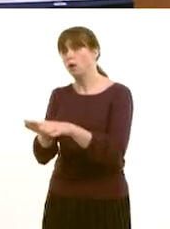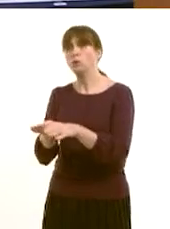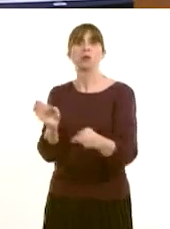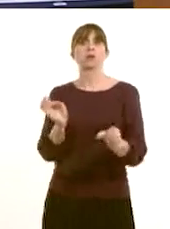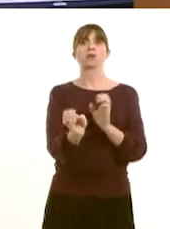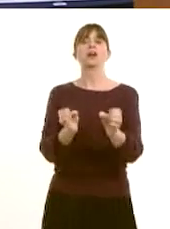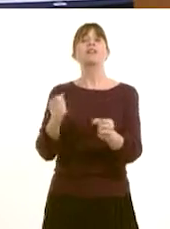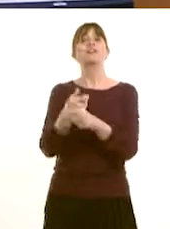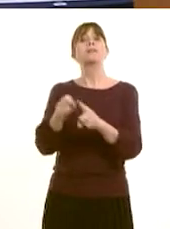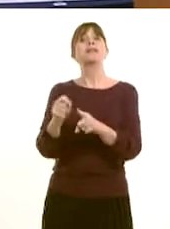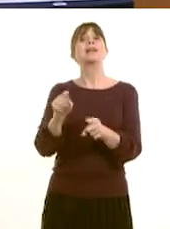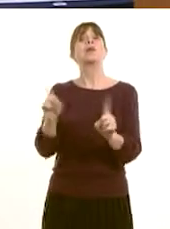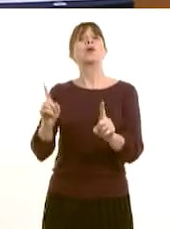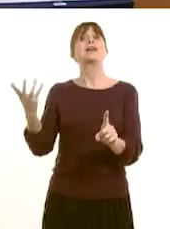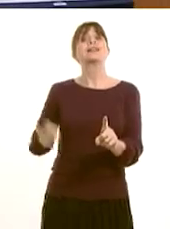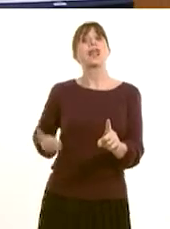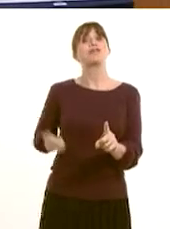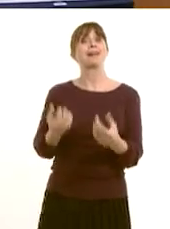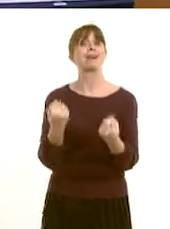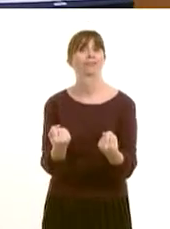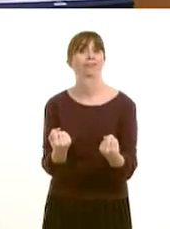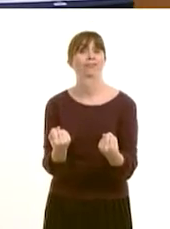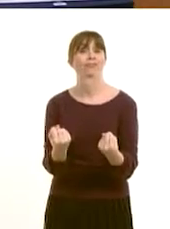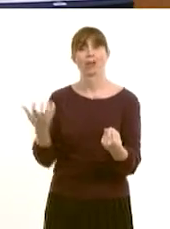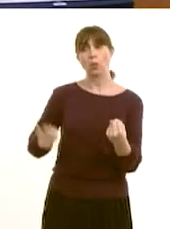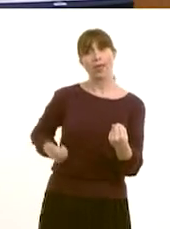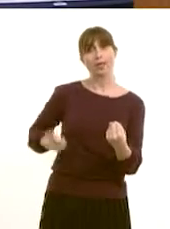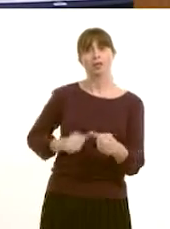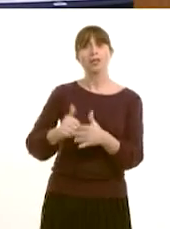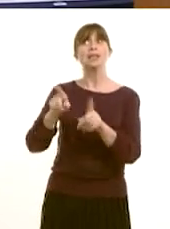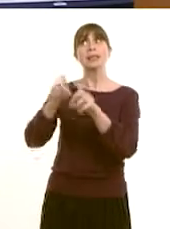instead, and weíve seen that, for example, in Betsi Cadwaladr.